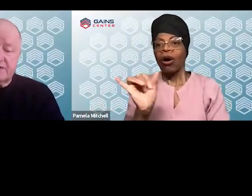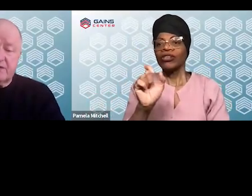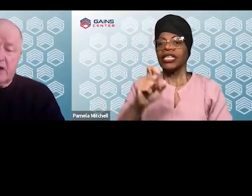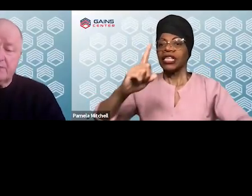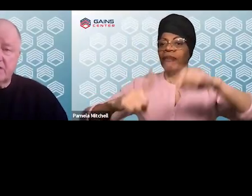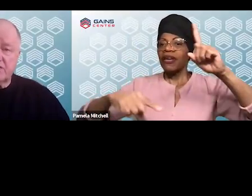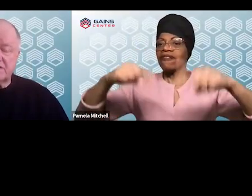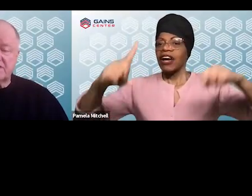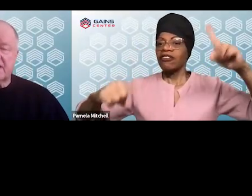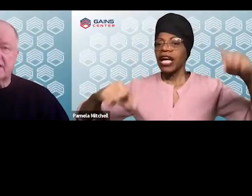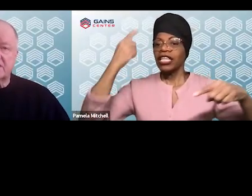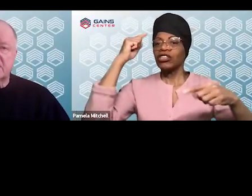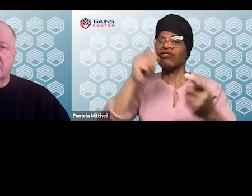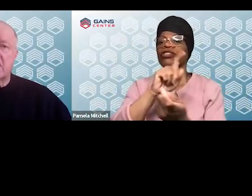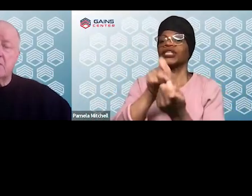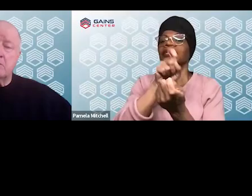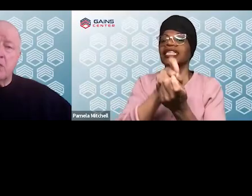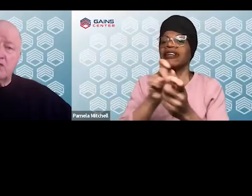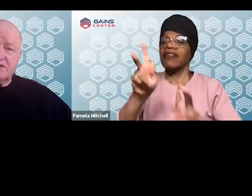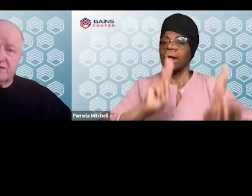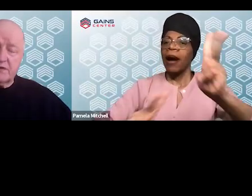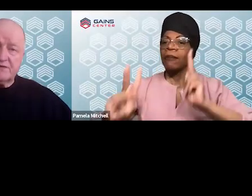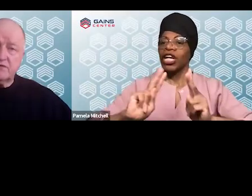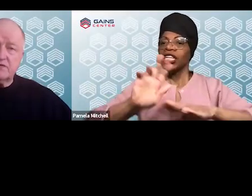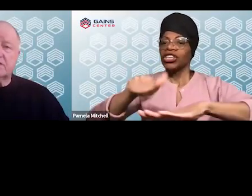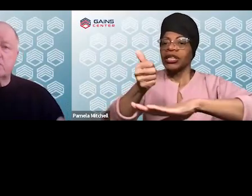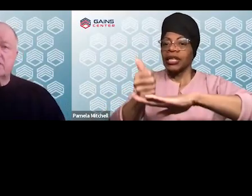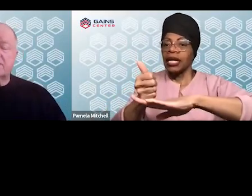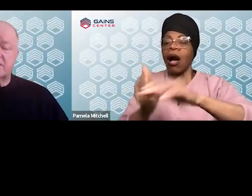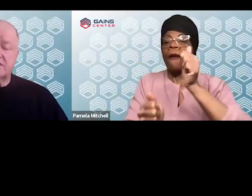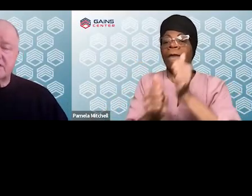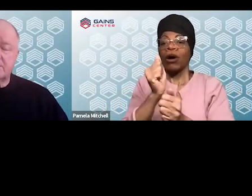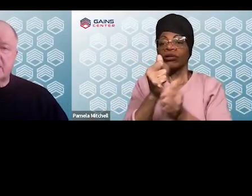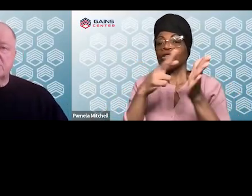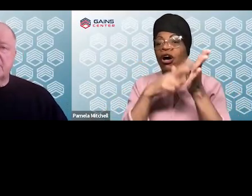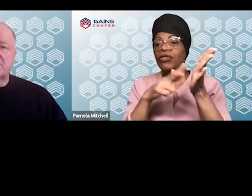for specific populations and settings. Most of the research done with contingency management